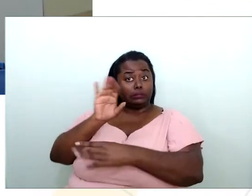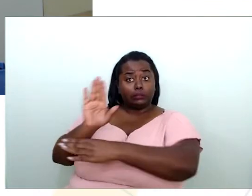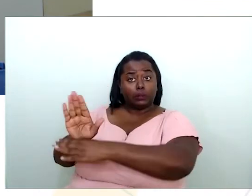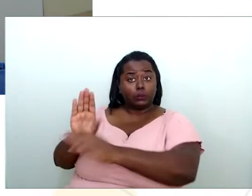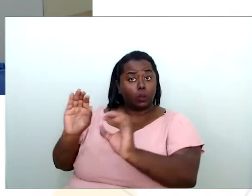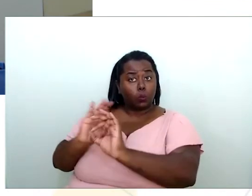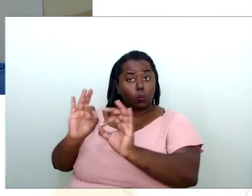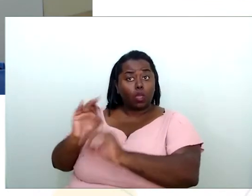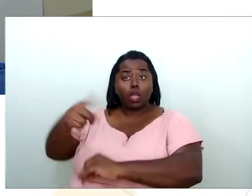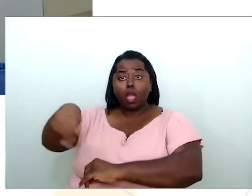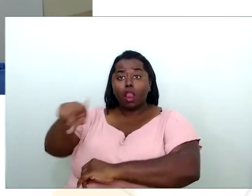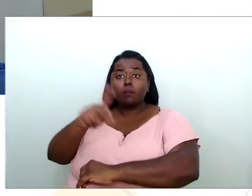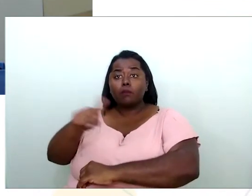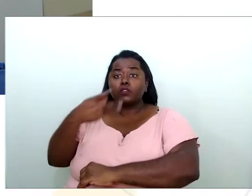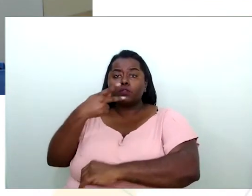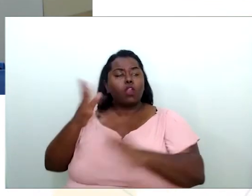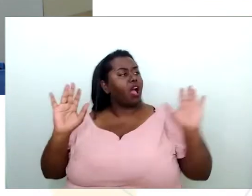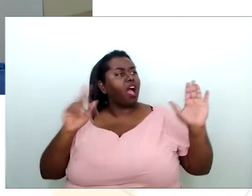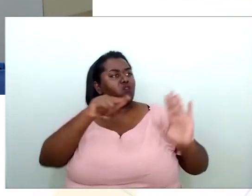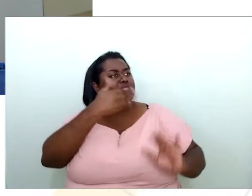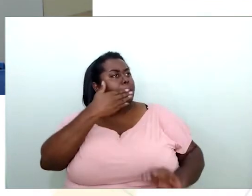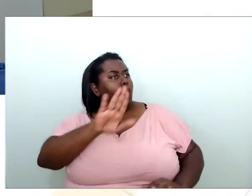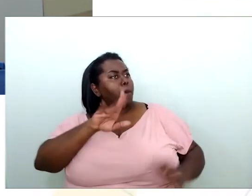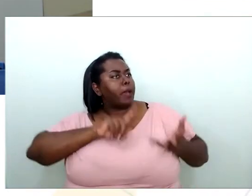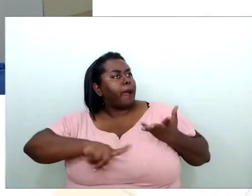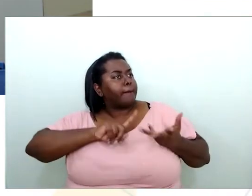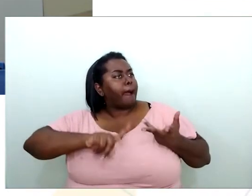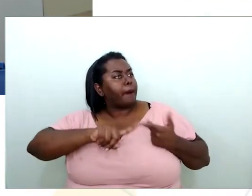our teachers could argue that you promised the world everything but you're